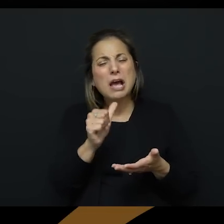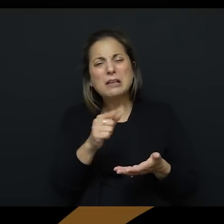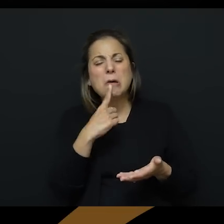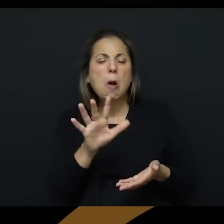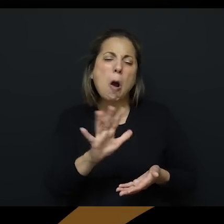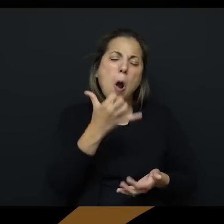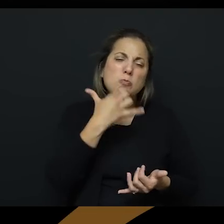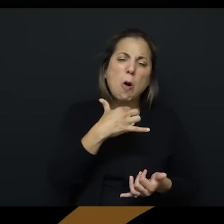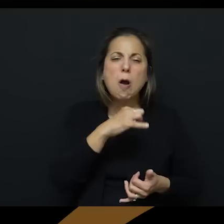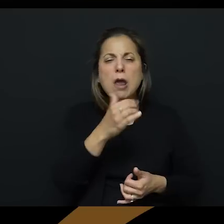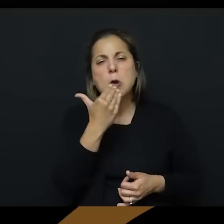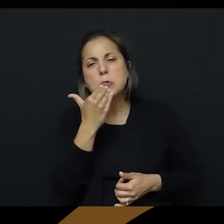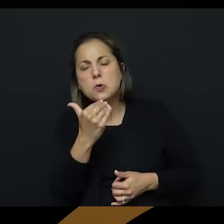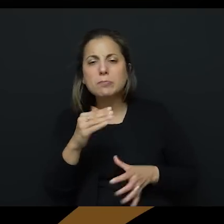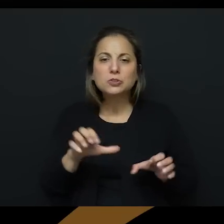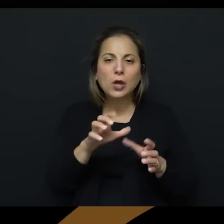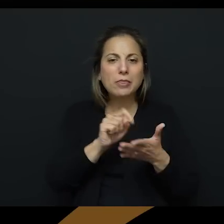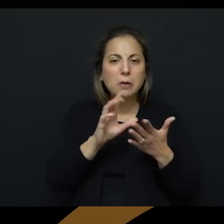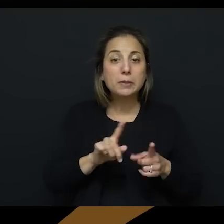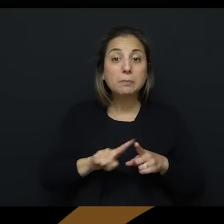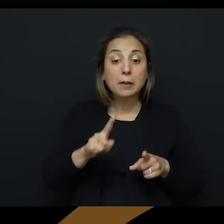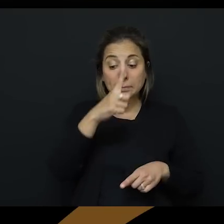just because I'm blind, I shouldn't think